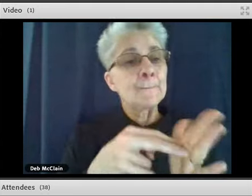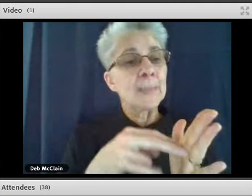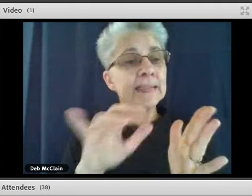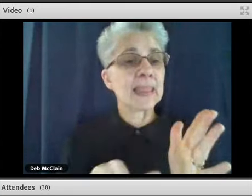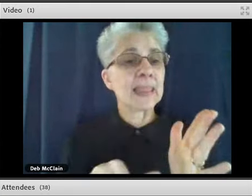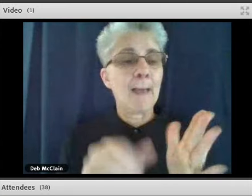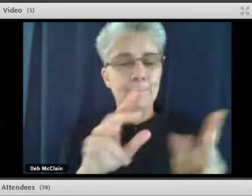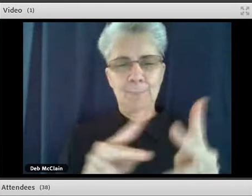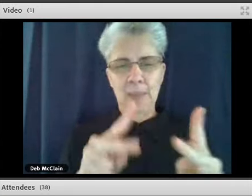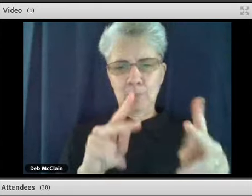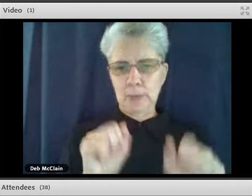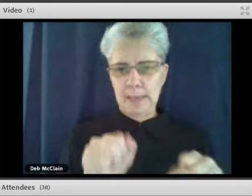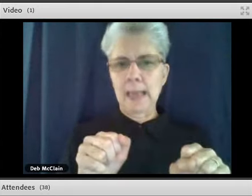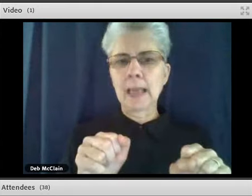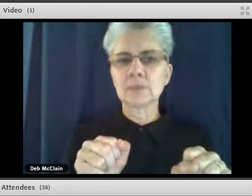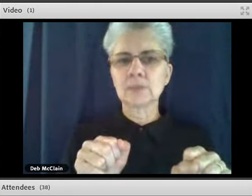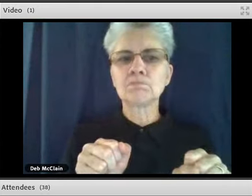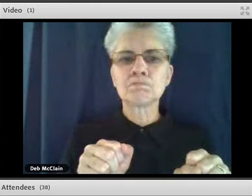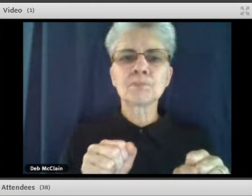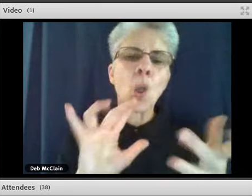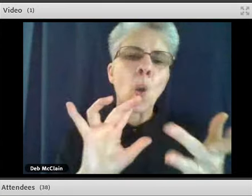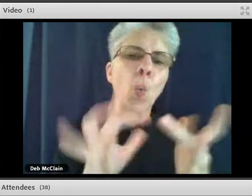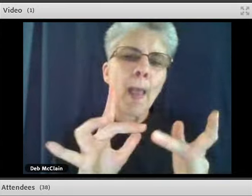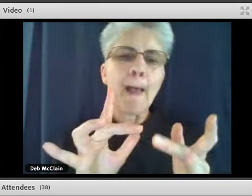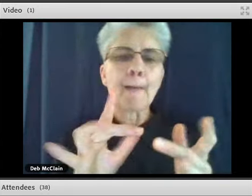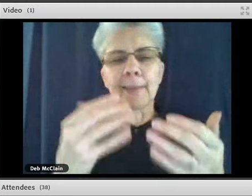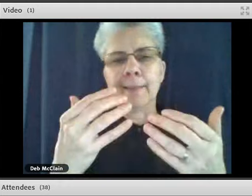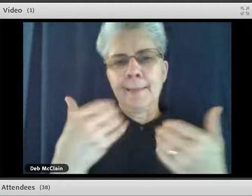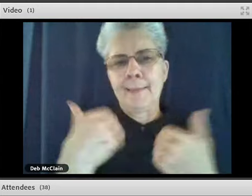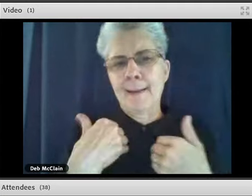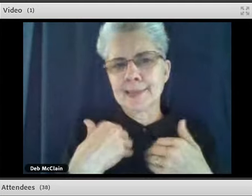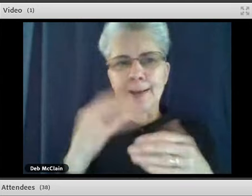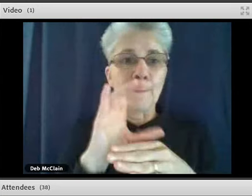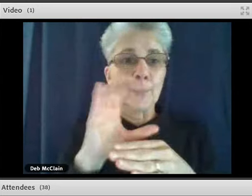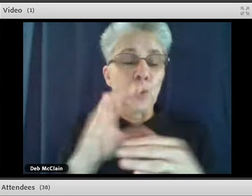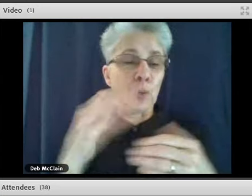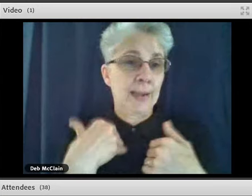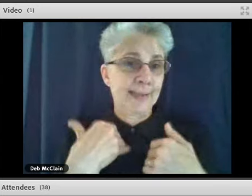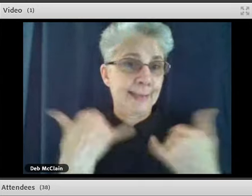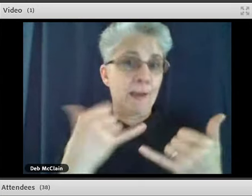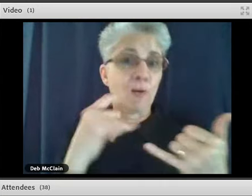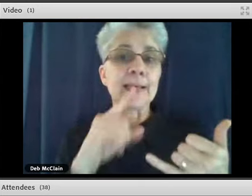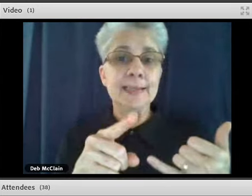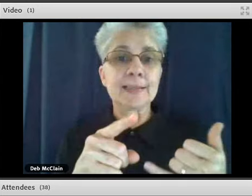And that means that people can -- the Web content, or computer content, now,